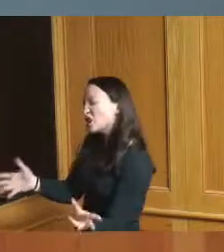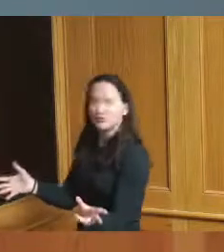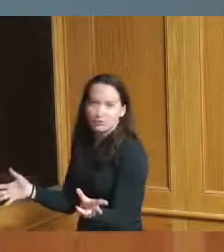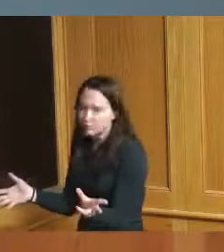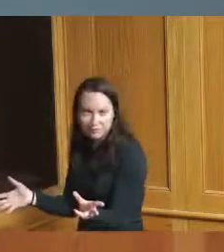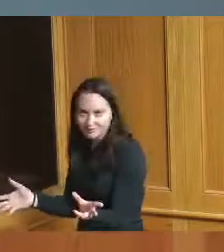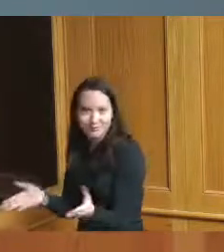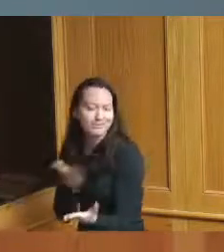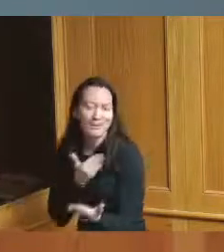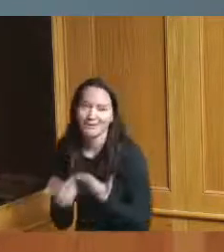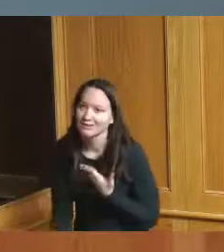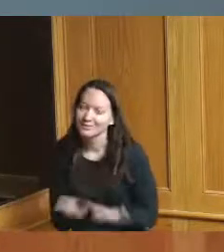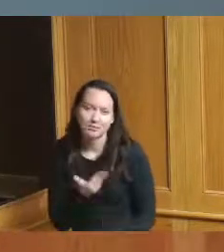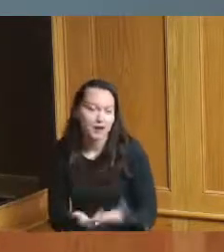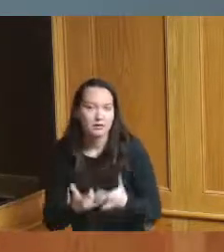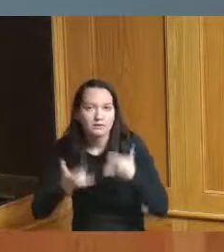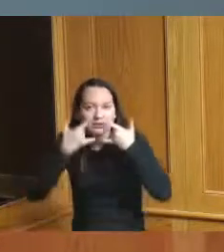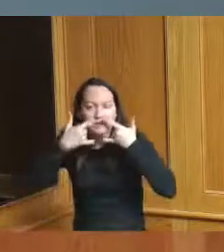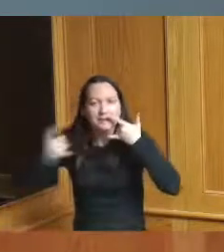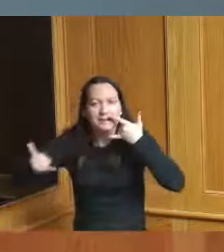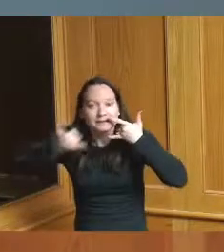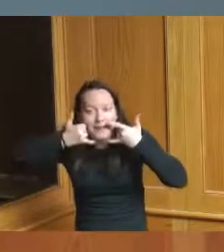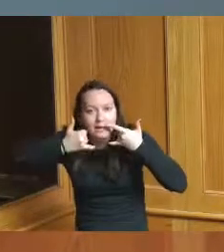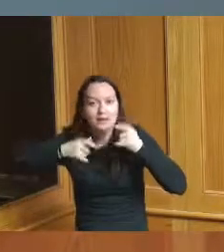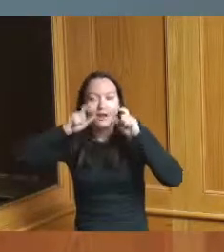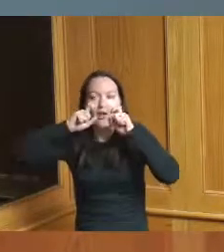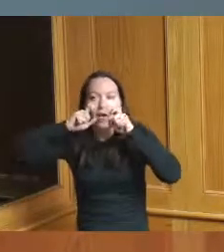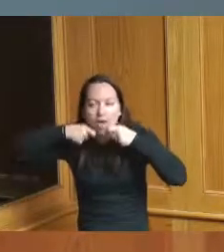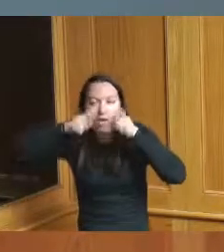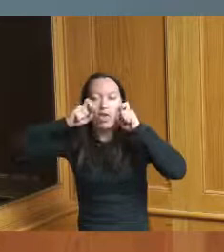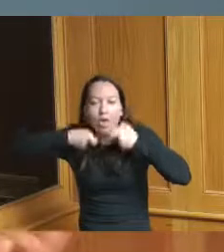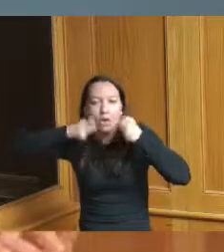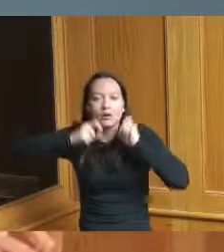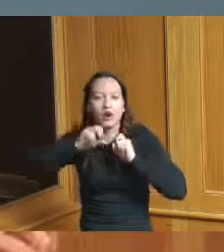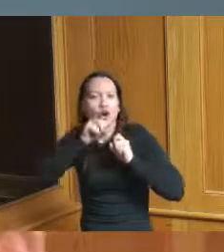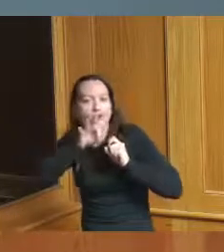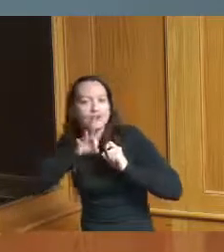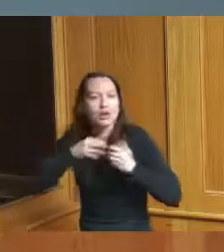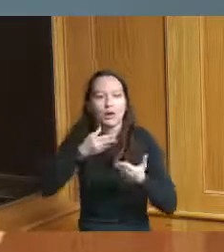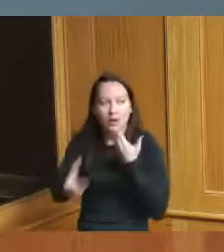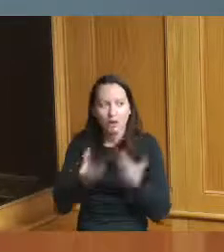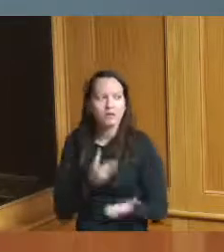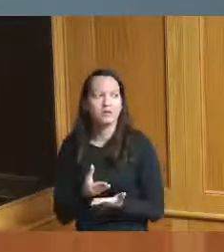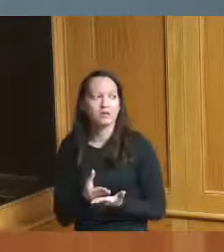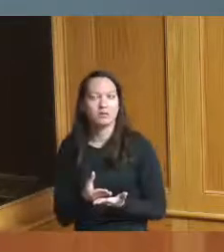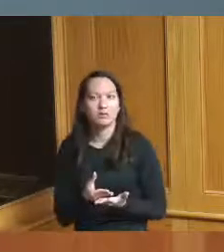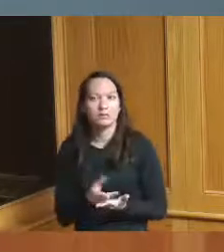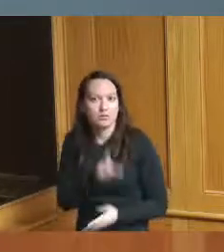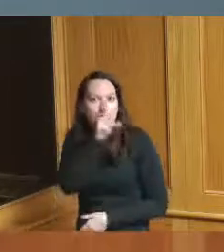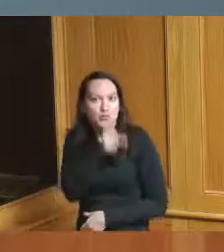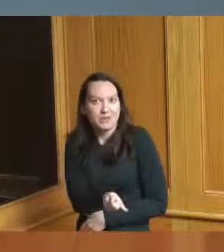no difference whenever you pull that mass down or take it off you're really you have to think